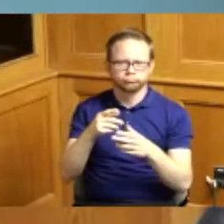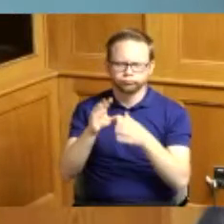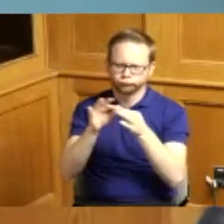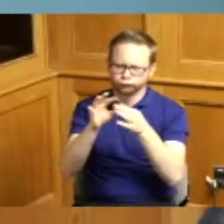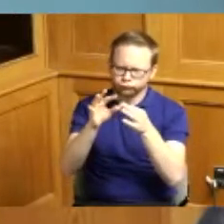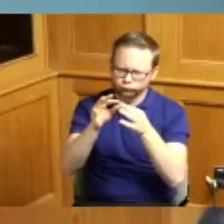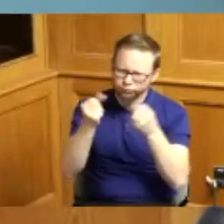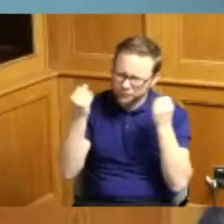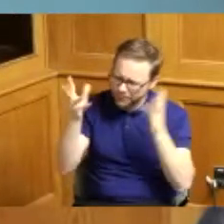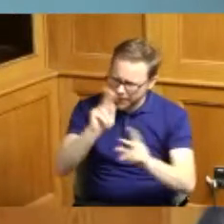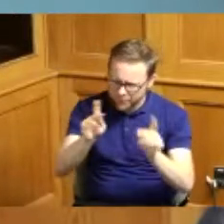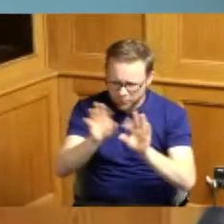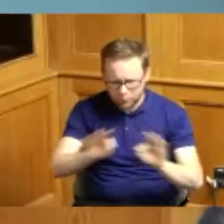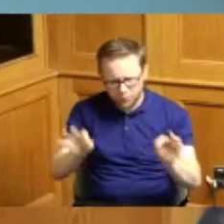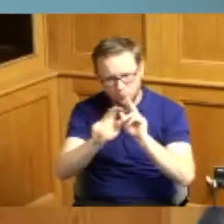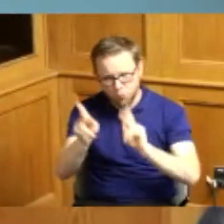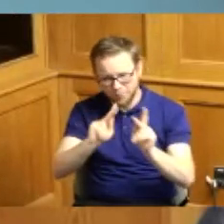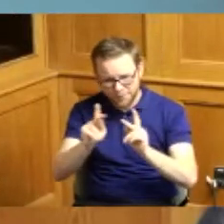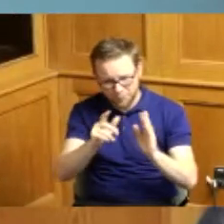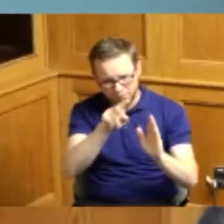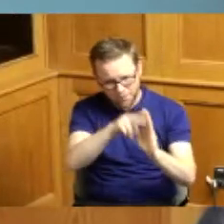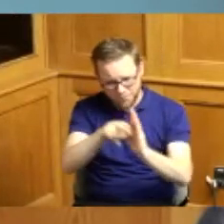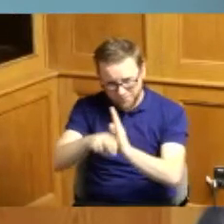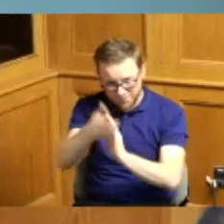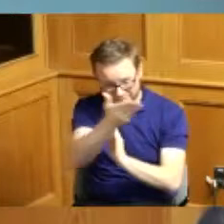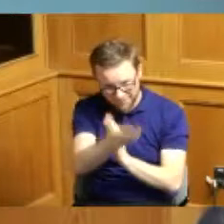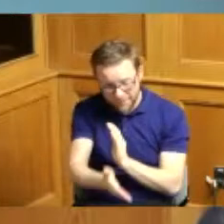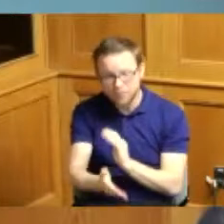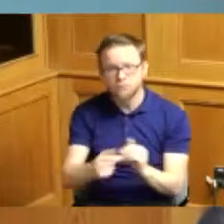almost in tears because I can see that they have been trying to keep it together